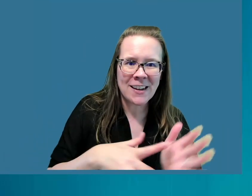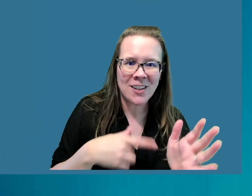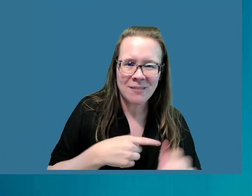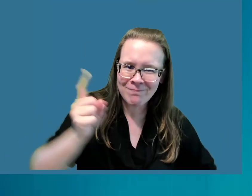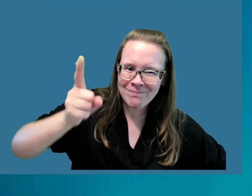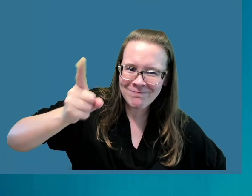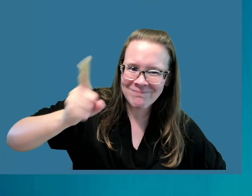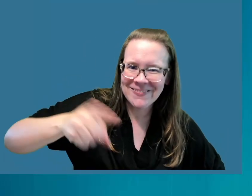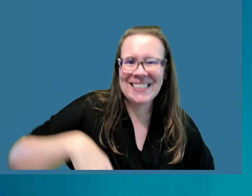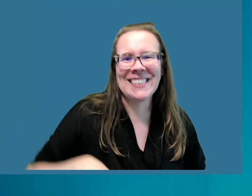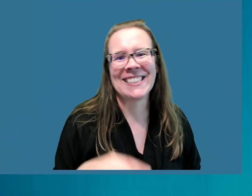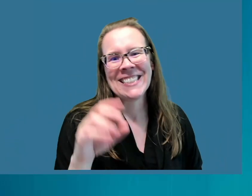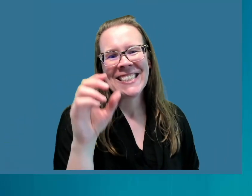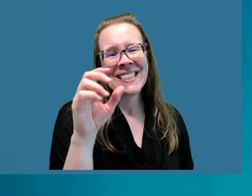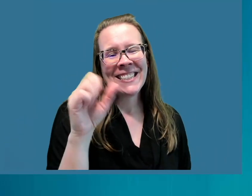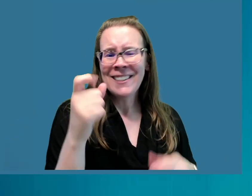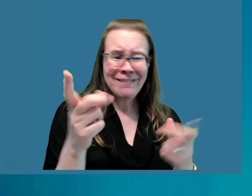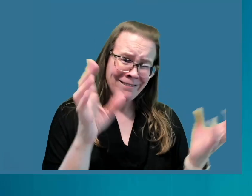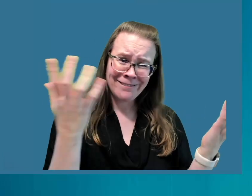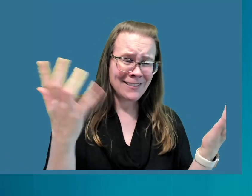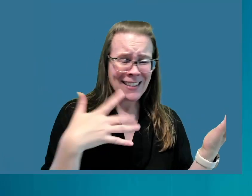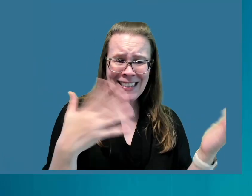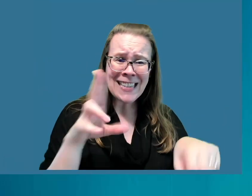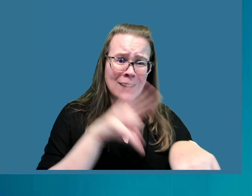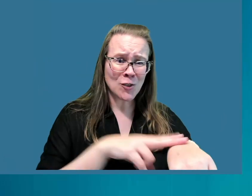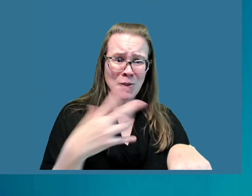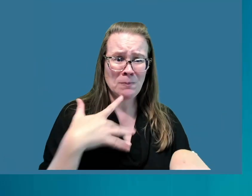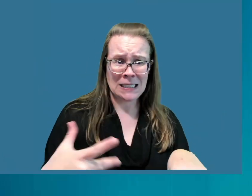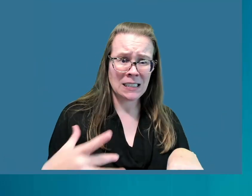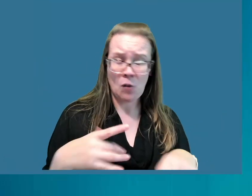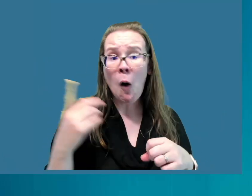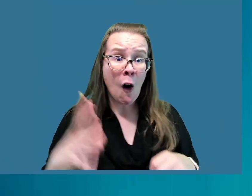toes. And she'll, like, jokingly, just like take a bite out of the middle with a cookie cutter!